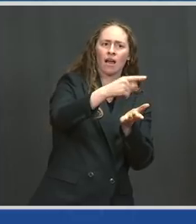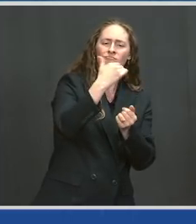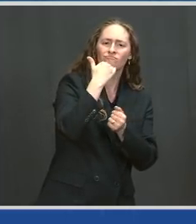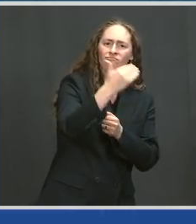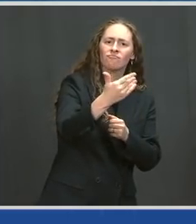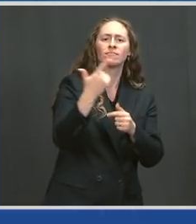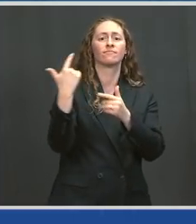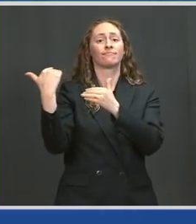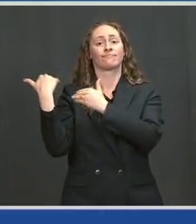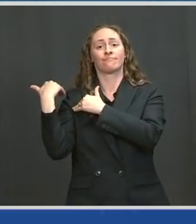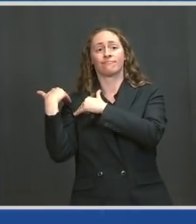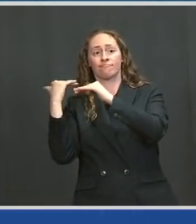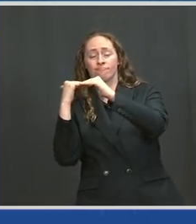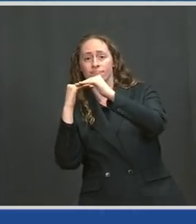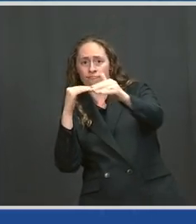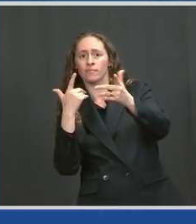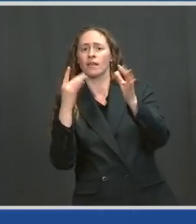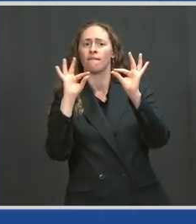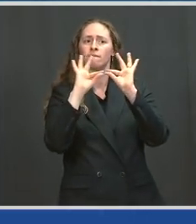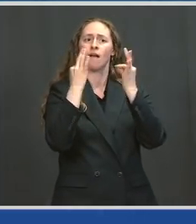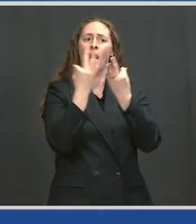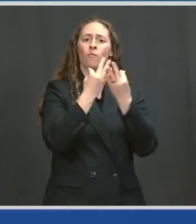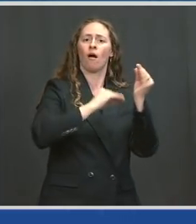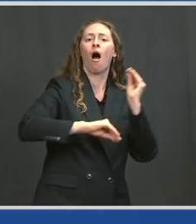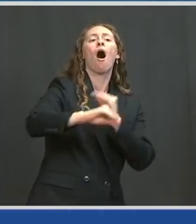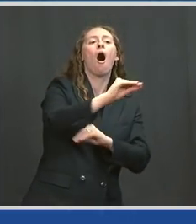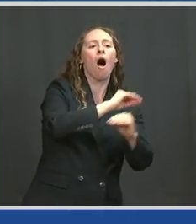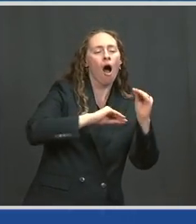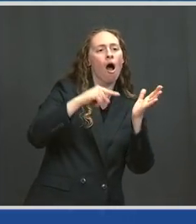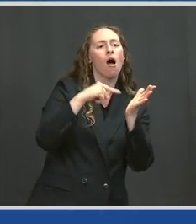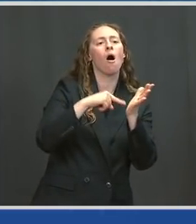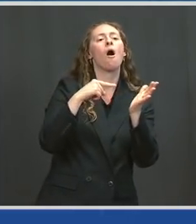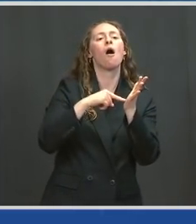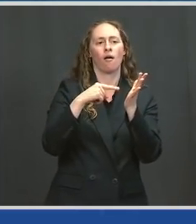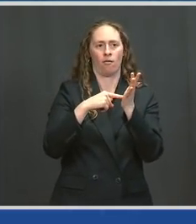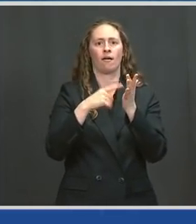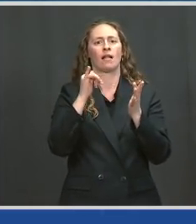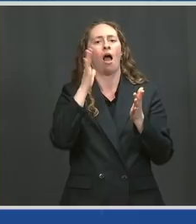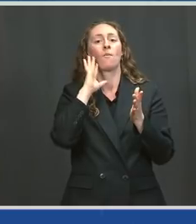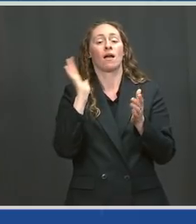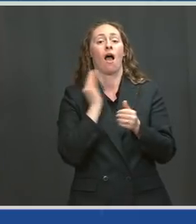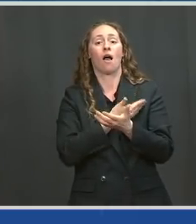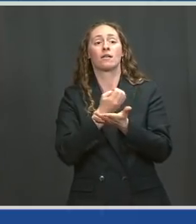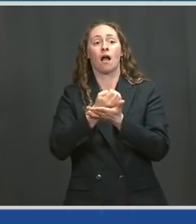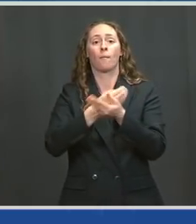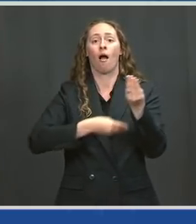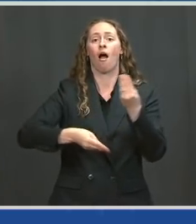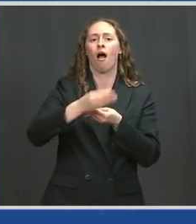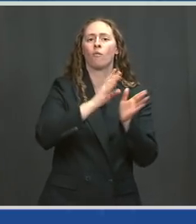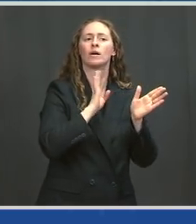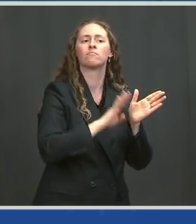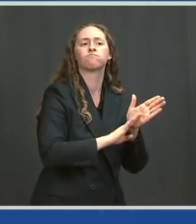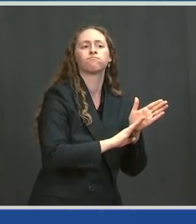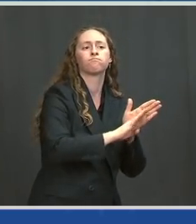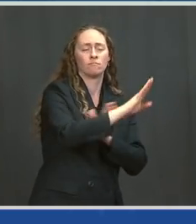It's about economic growth for our country, and out-competing the rest of the world, which is now out-competing us.